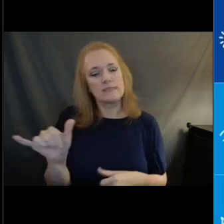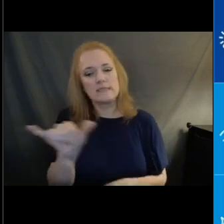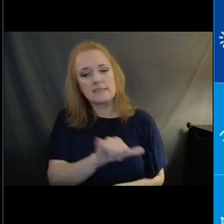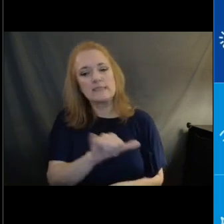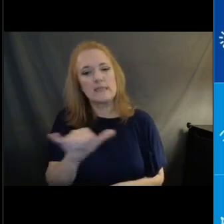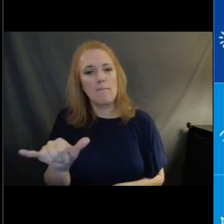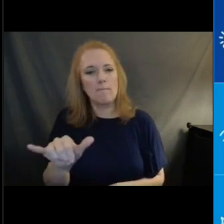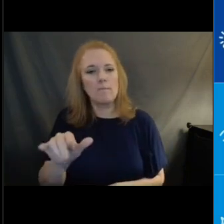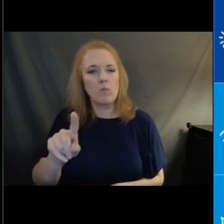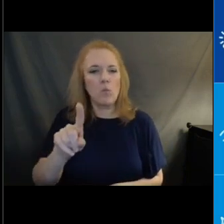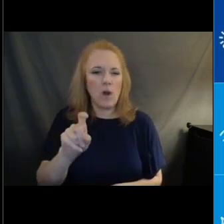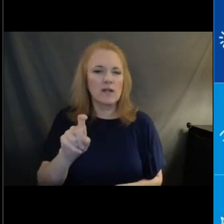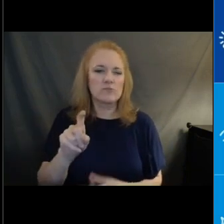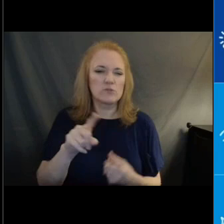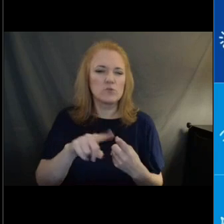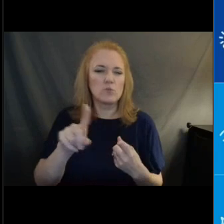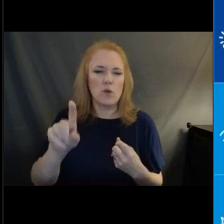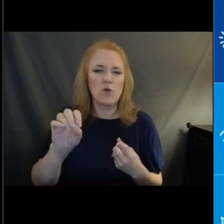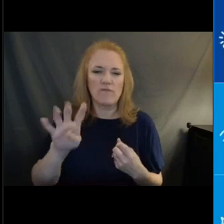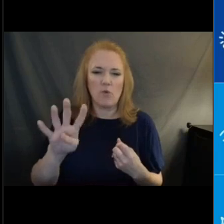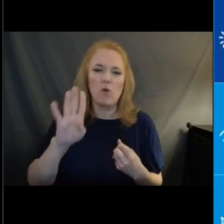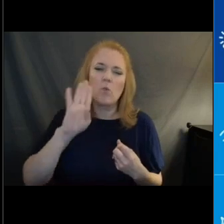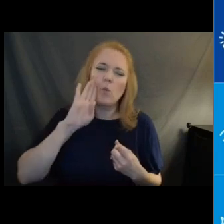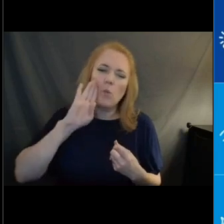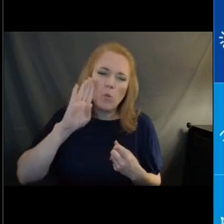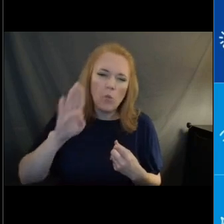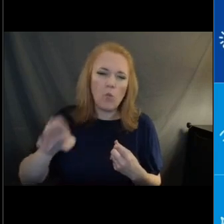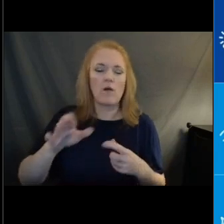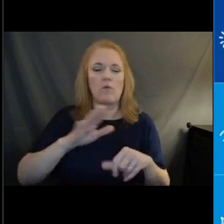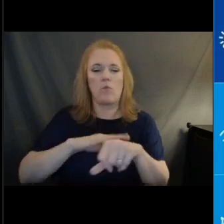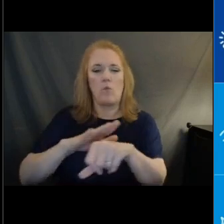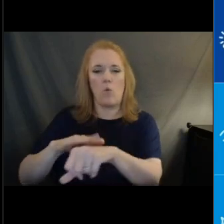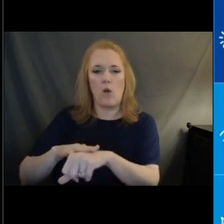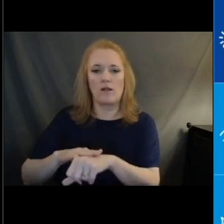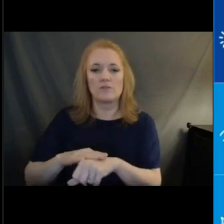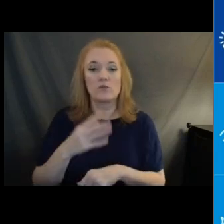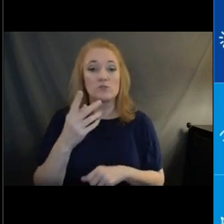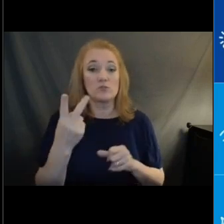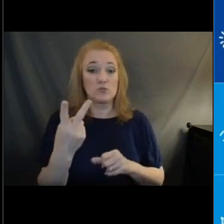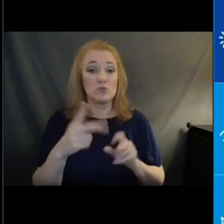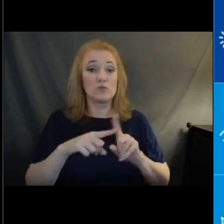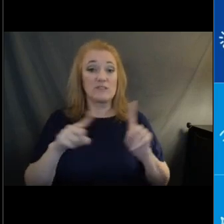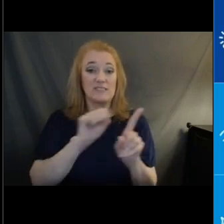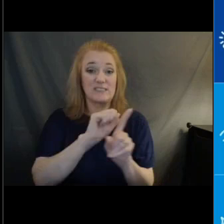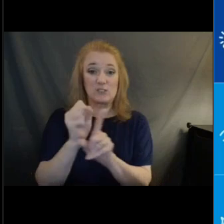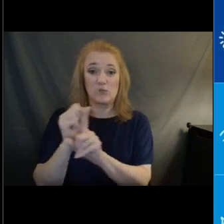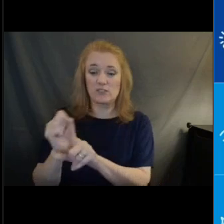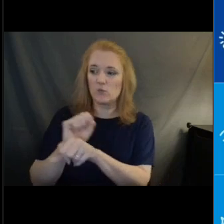100 to 104. So two different cases where we were able to work with our partners and make sure